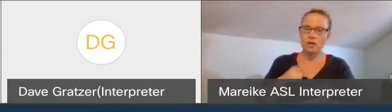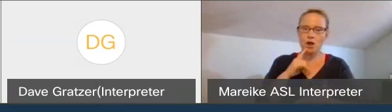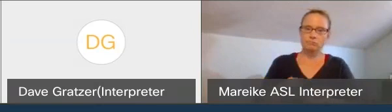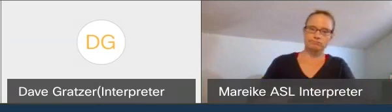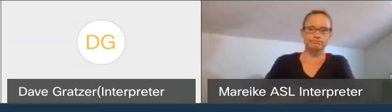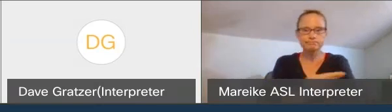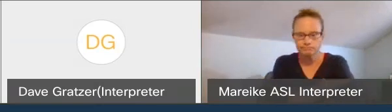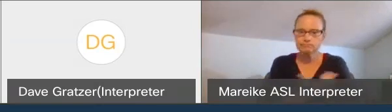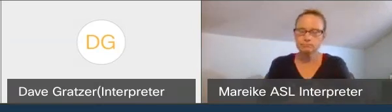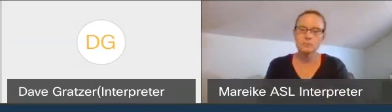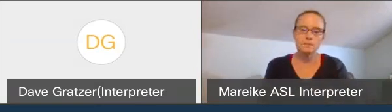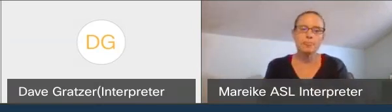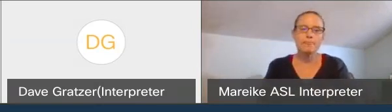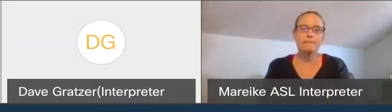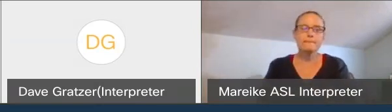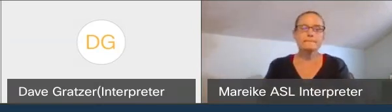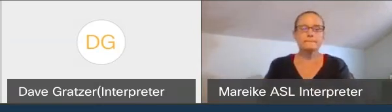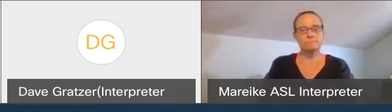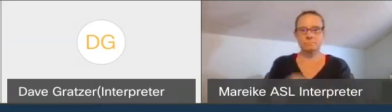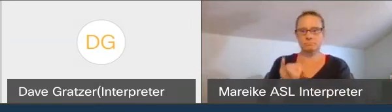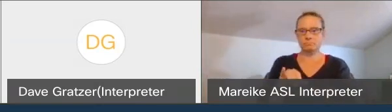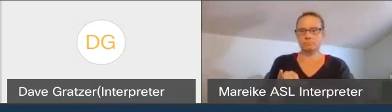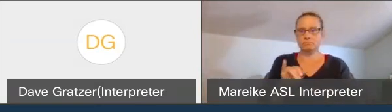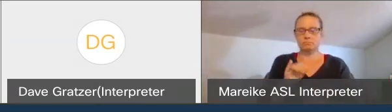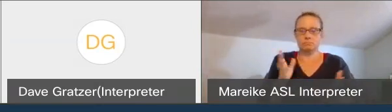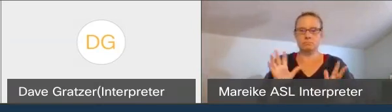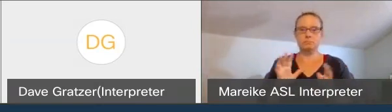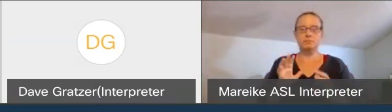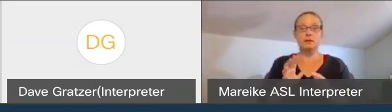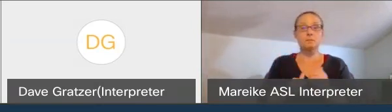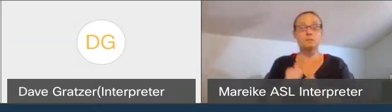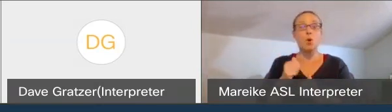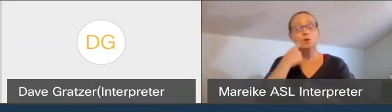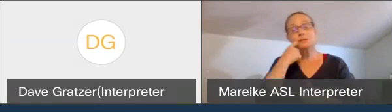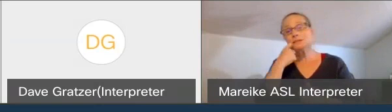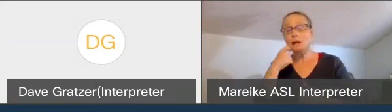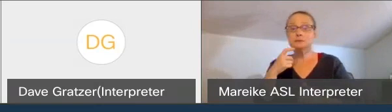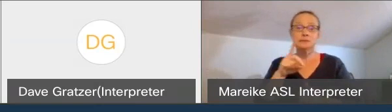Um, so that--that's it. I mean, we don't-- most substance use disorder programs like ours